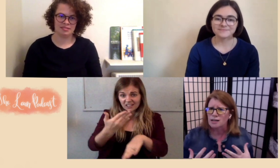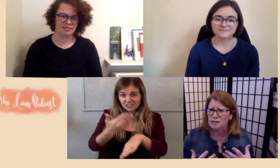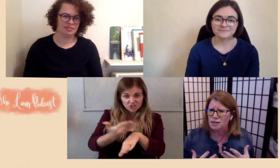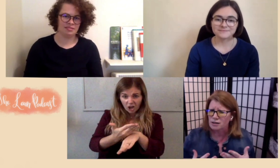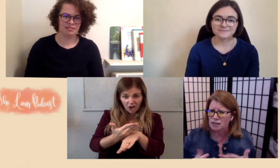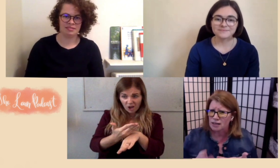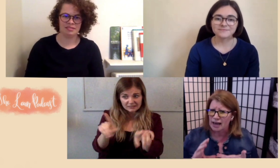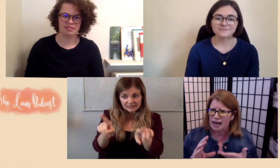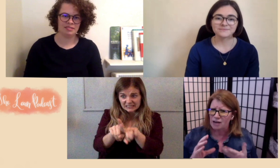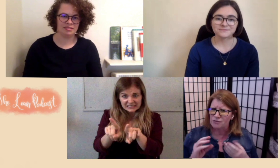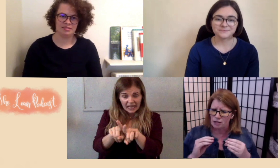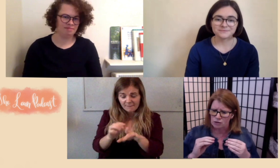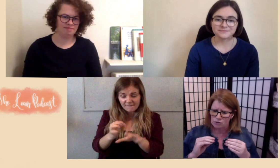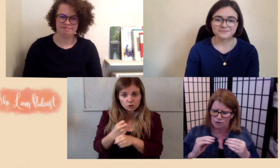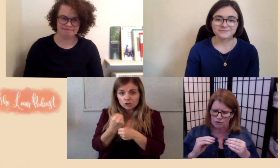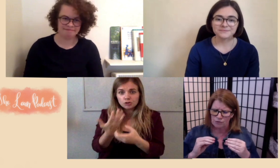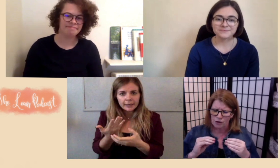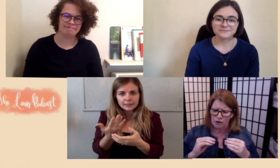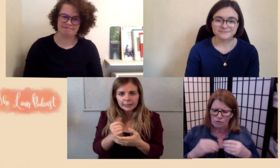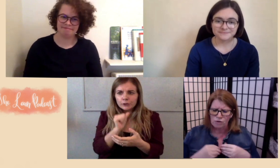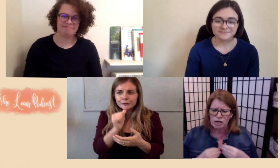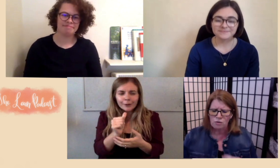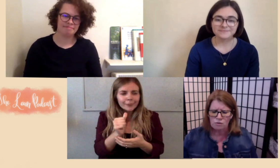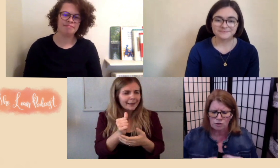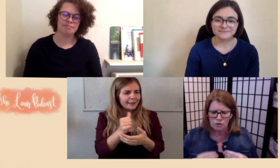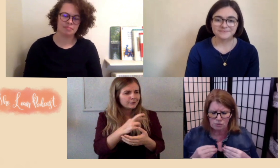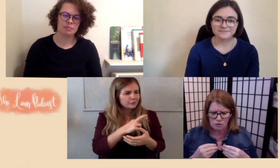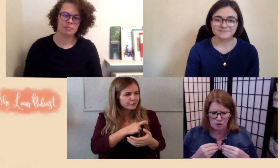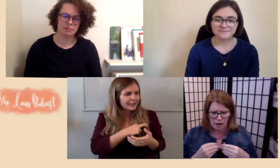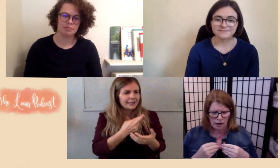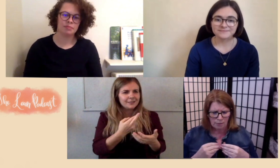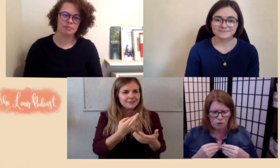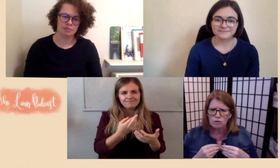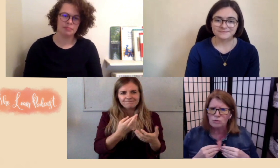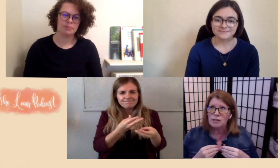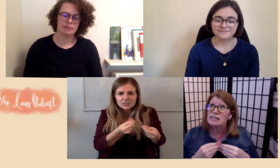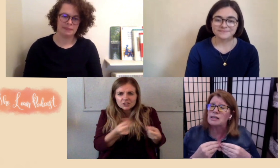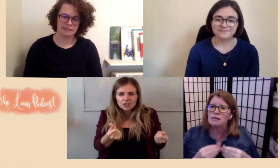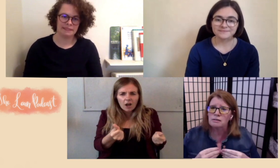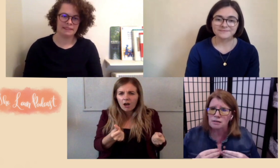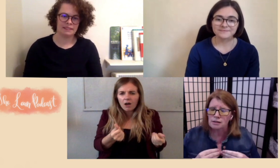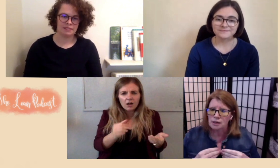And so we're just gonna basically end up in that. So at some point it's gonna have to become, in this case,